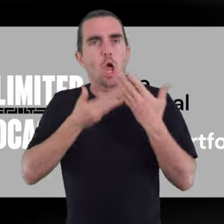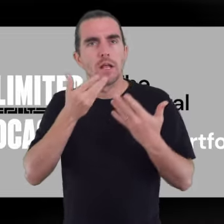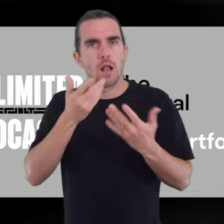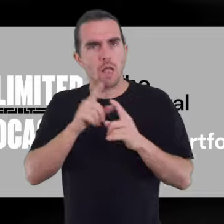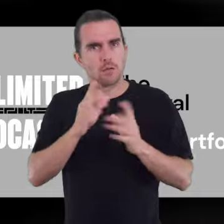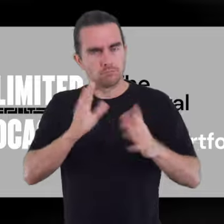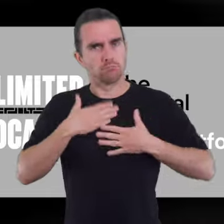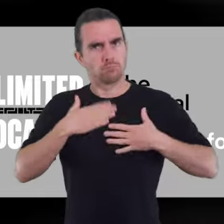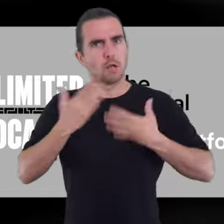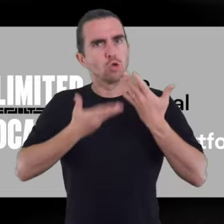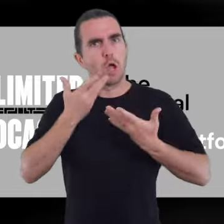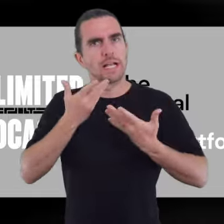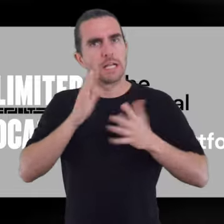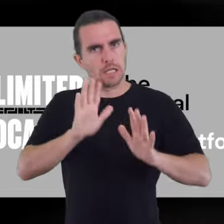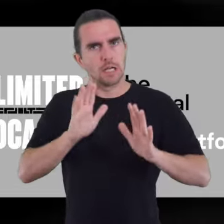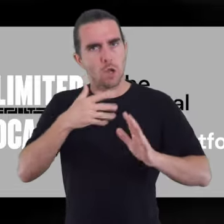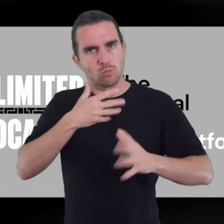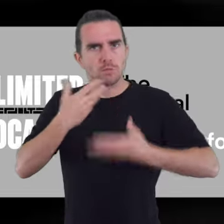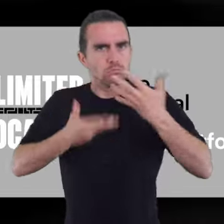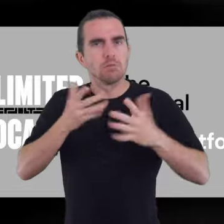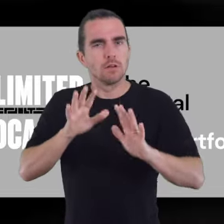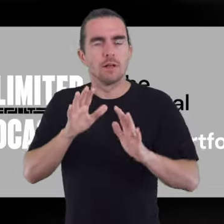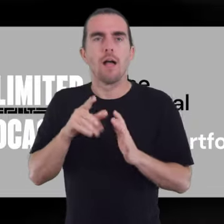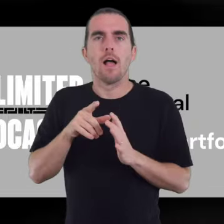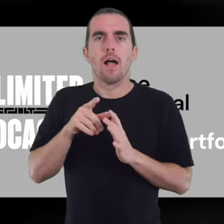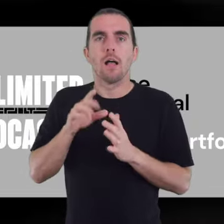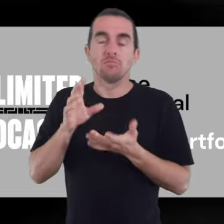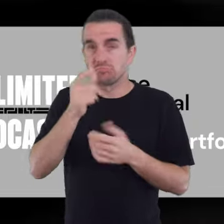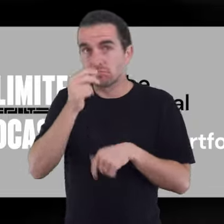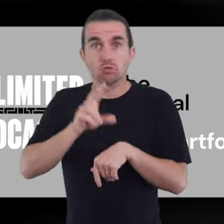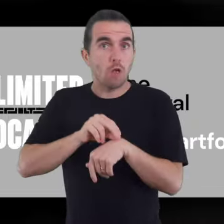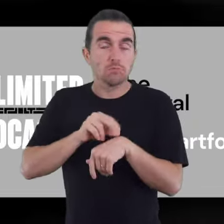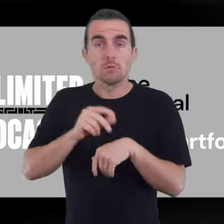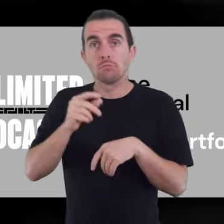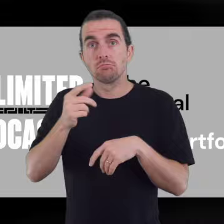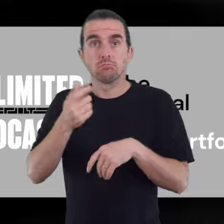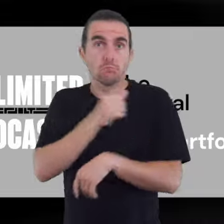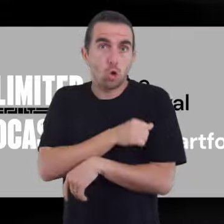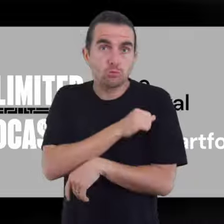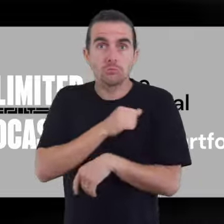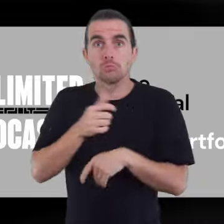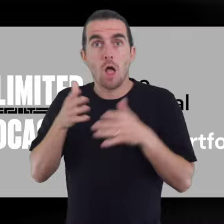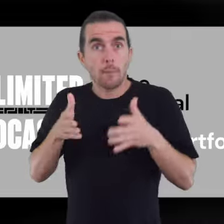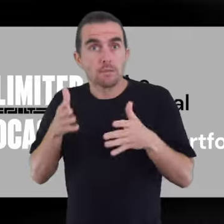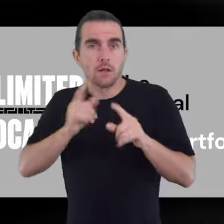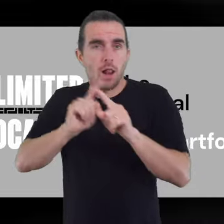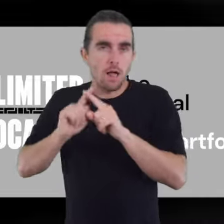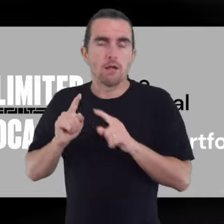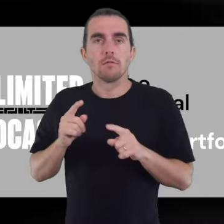from the places that often contain them, which is normally like doctors, nurses, hospitals. For me, there was a feeling coming out